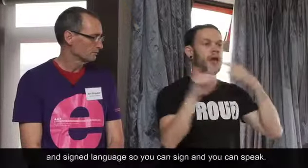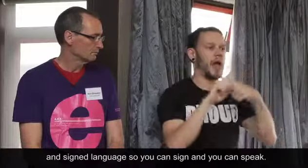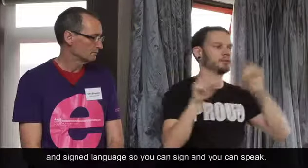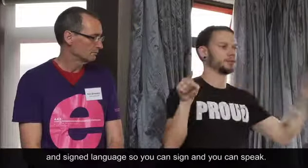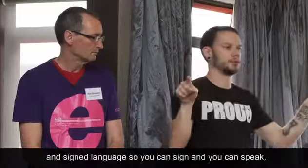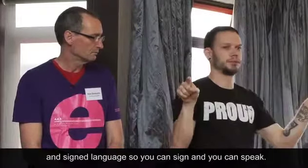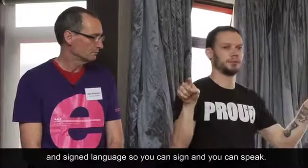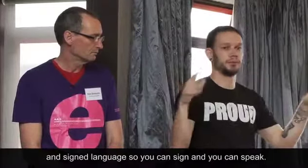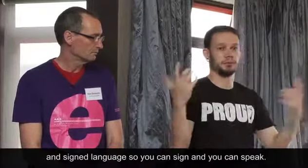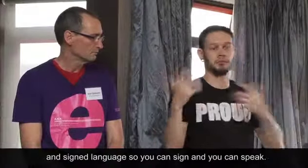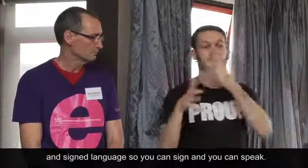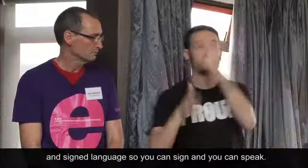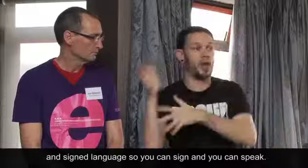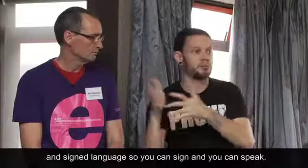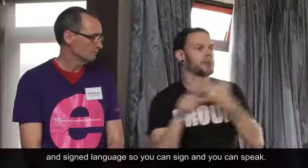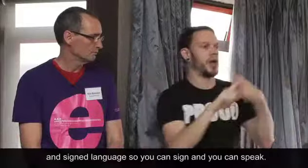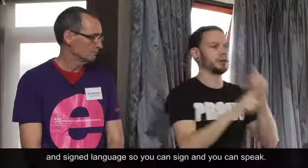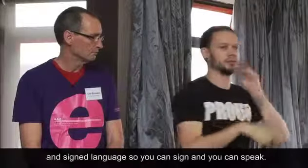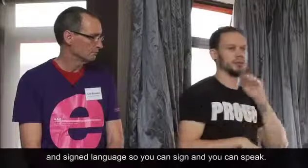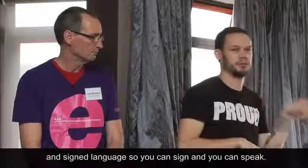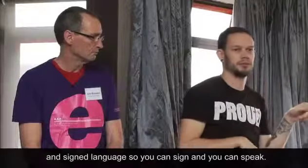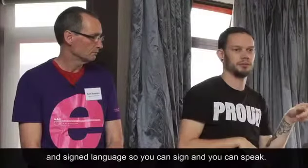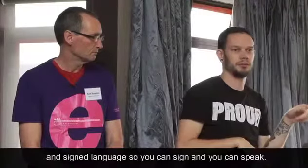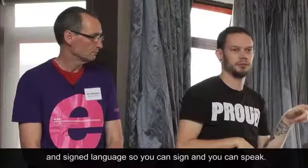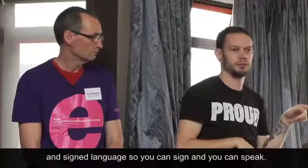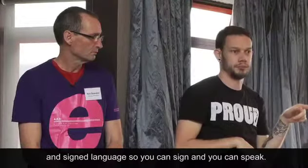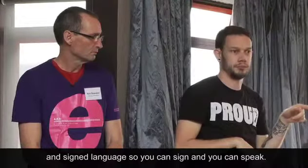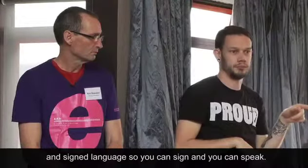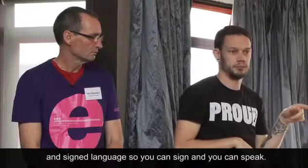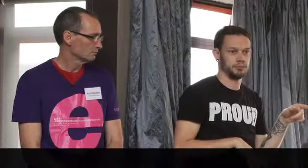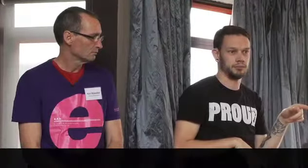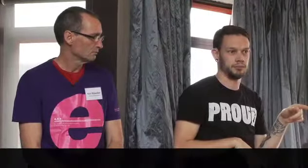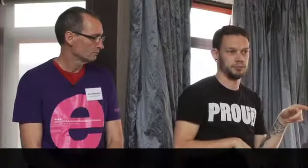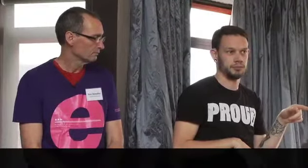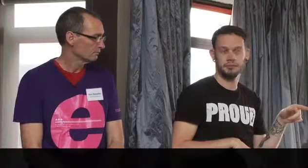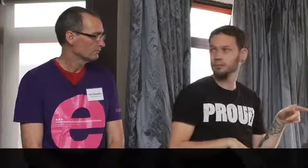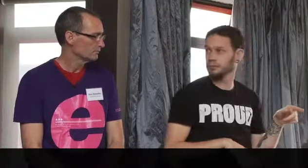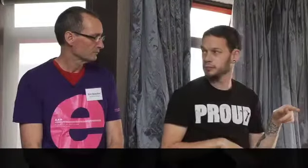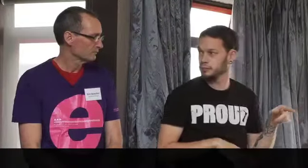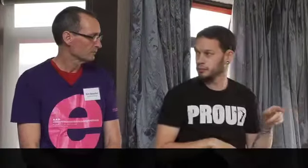and signed language so you can sign and you can speak.